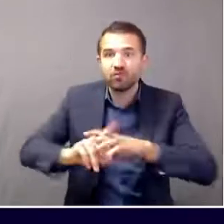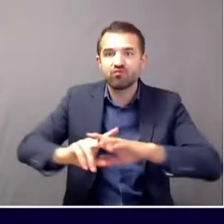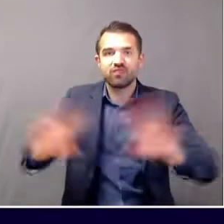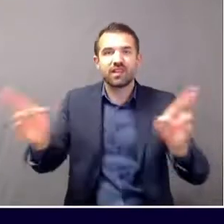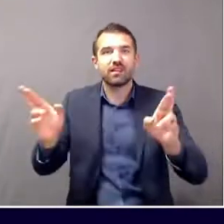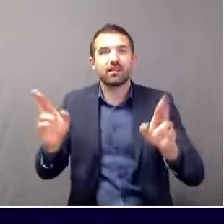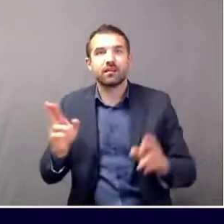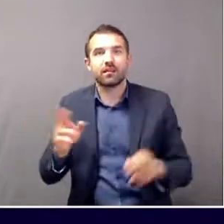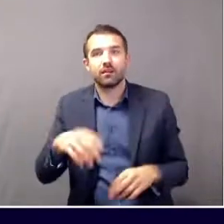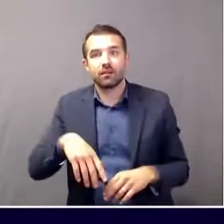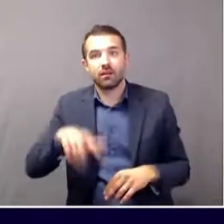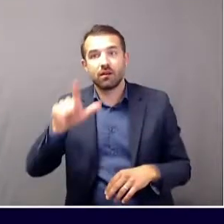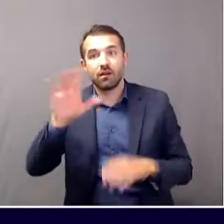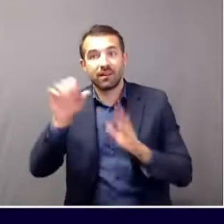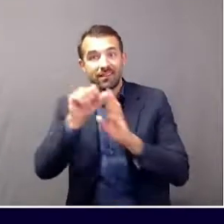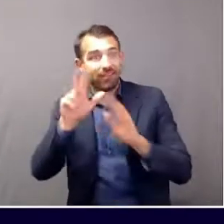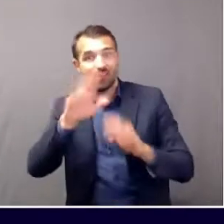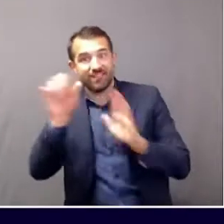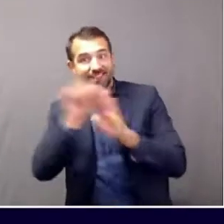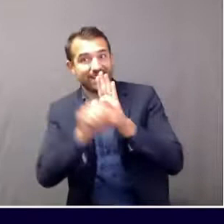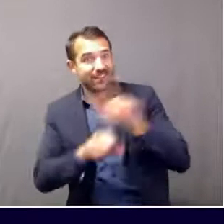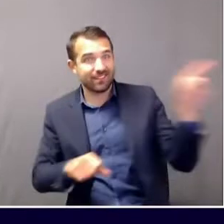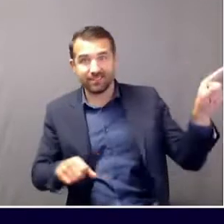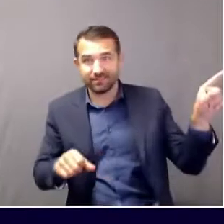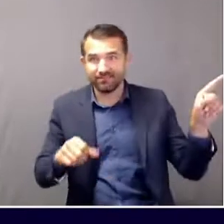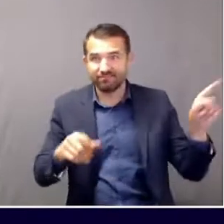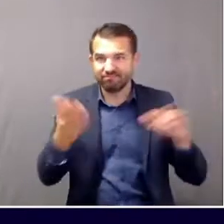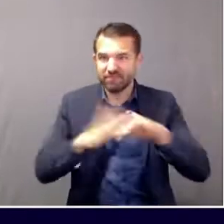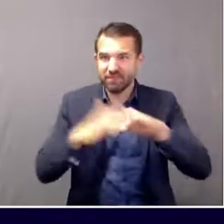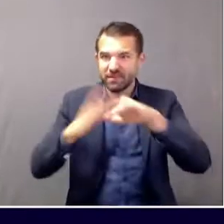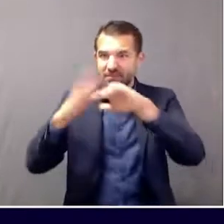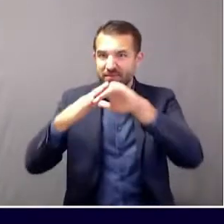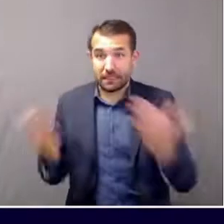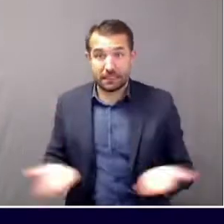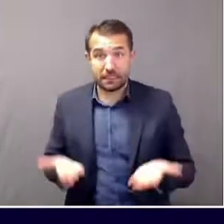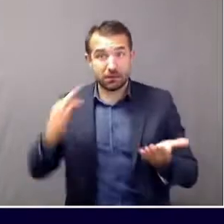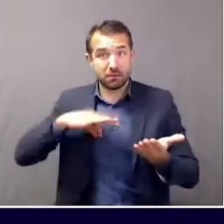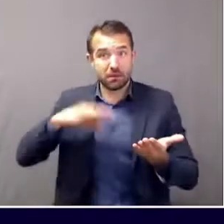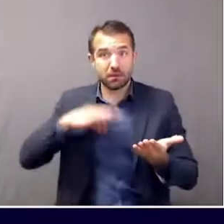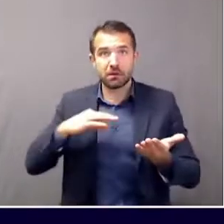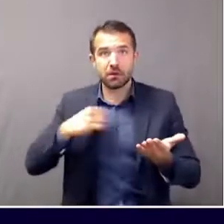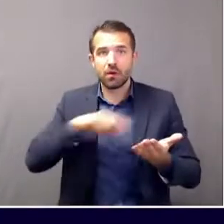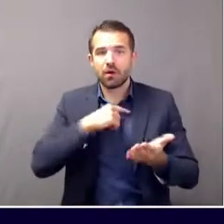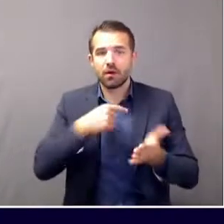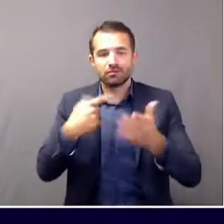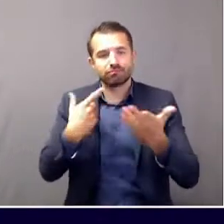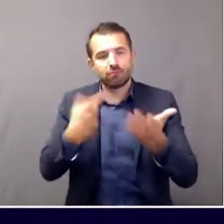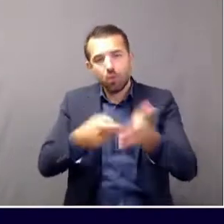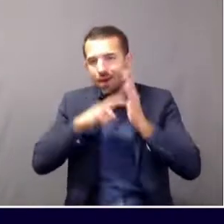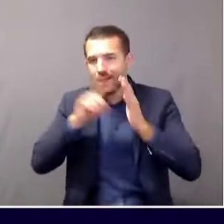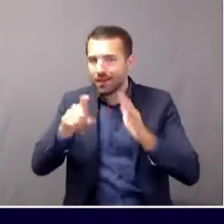everyone of you can do today are the things that we've talked